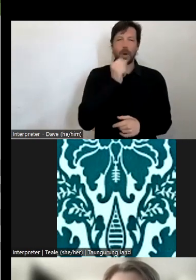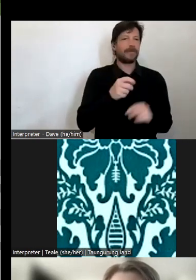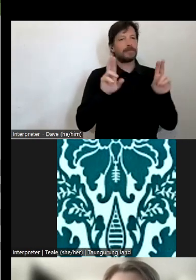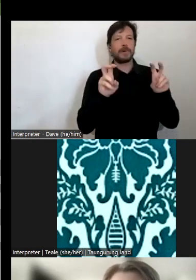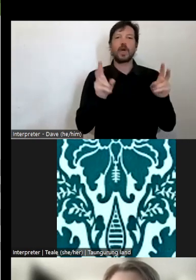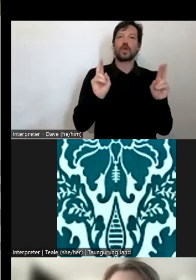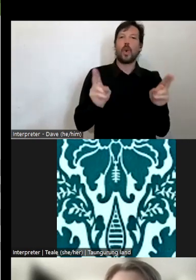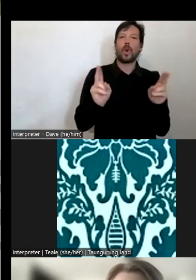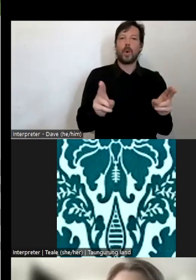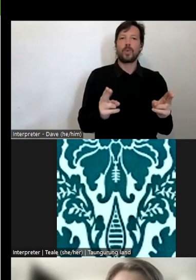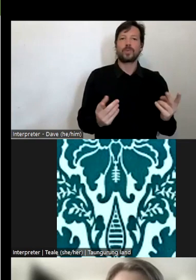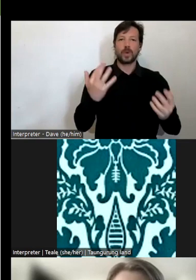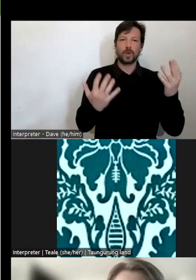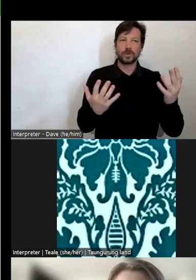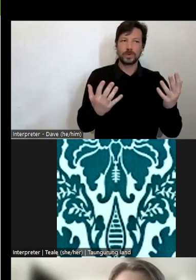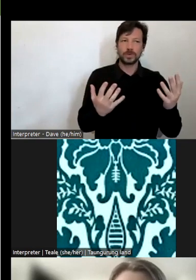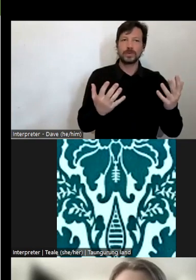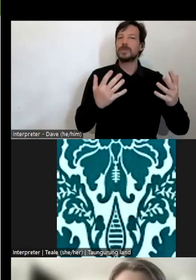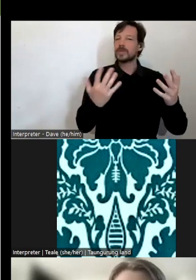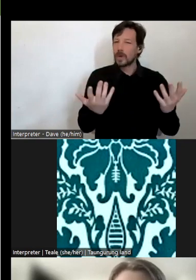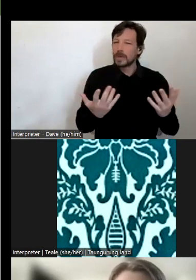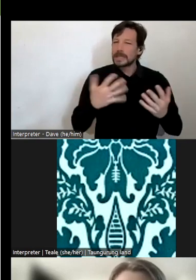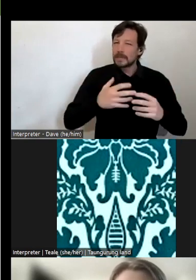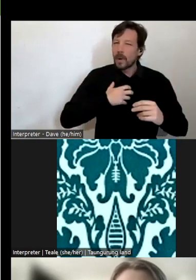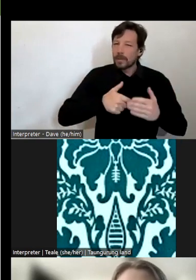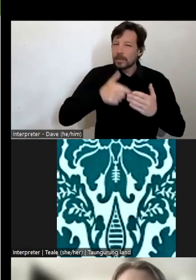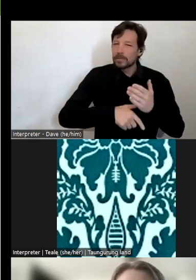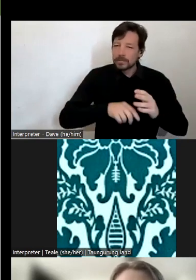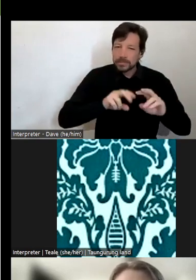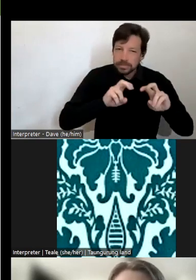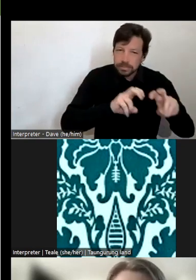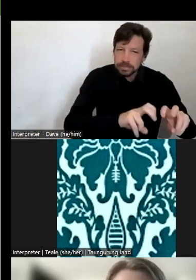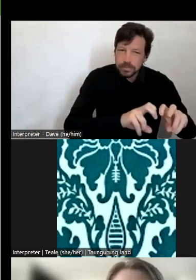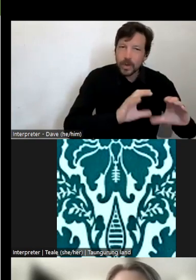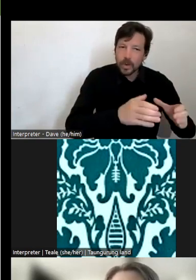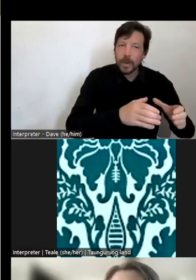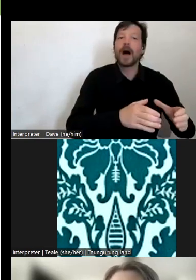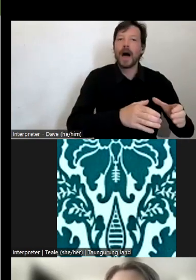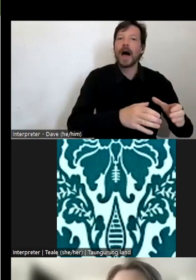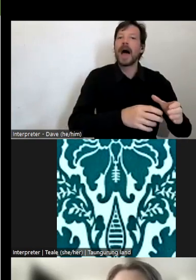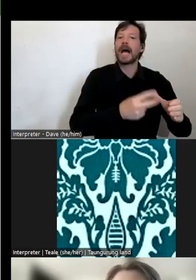in the initial ear, so a little closer at that group. There were 12 that had unilateral,